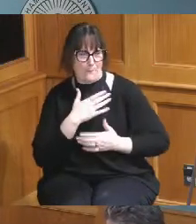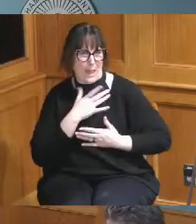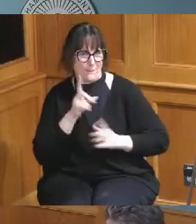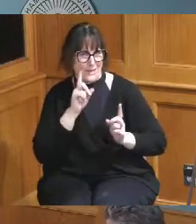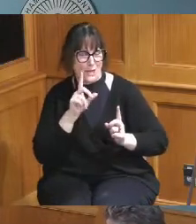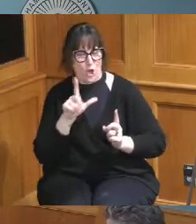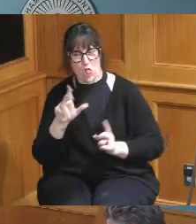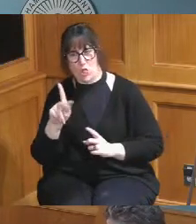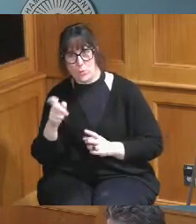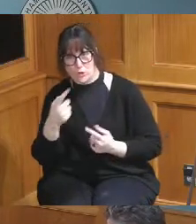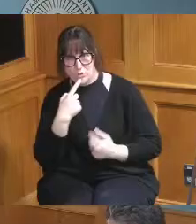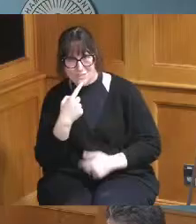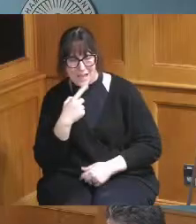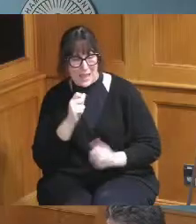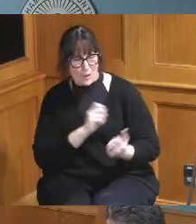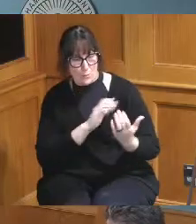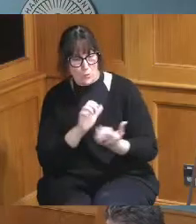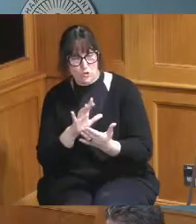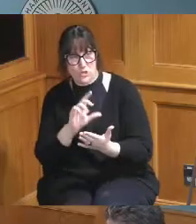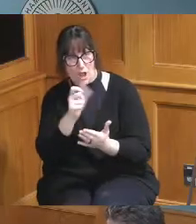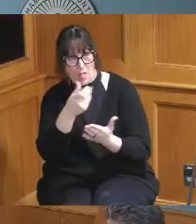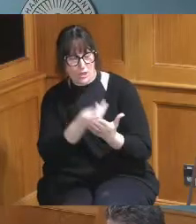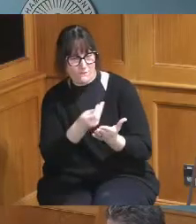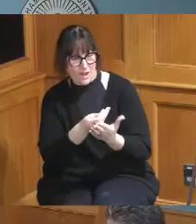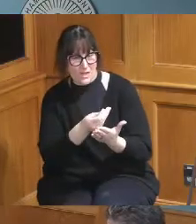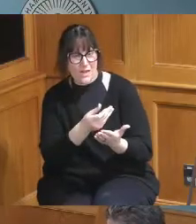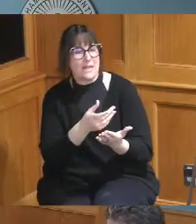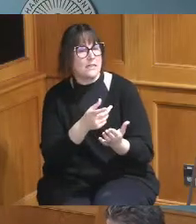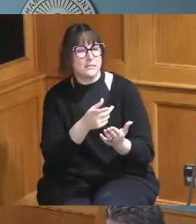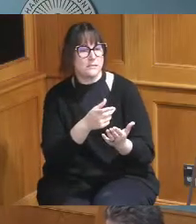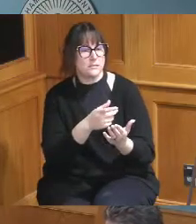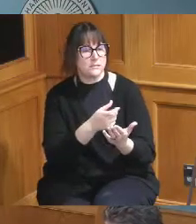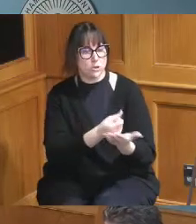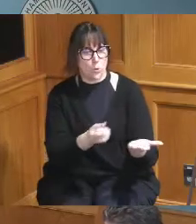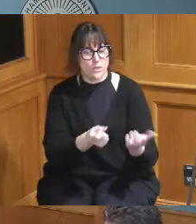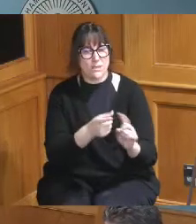about how they're approaching some of their other funding sources but at least for the funding that